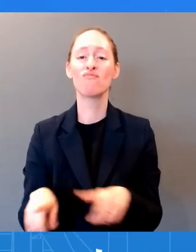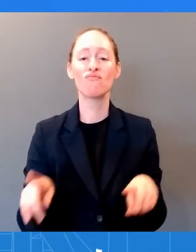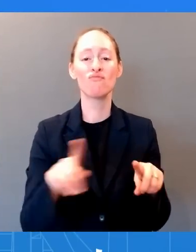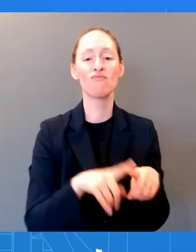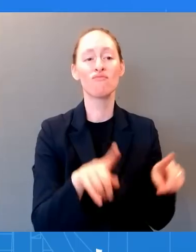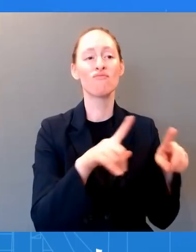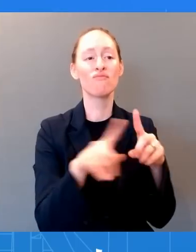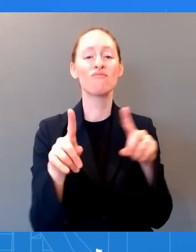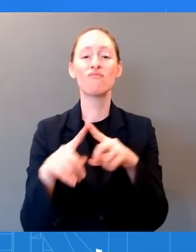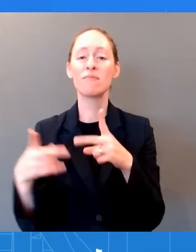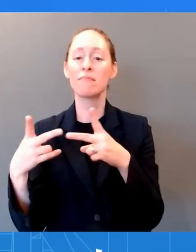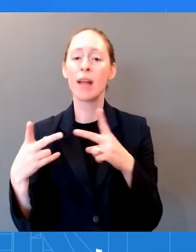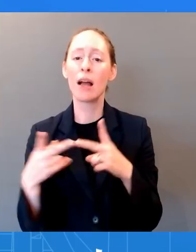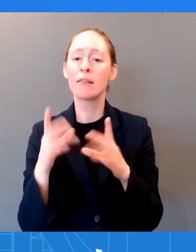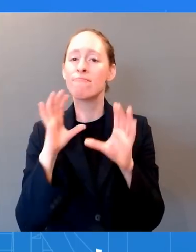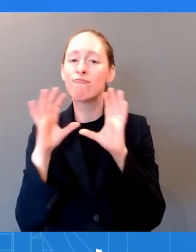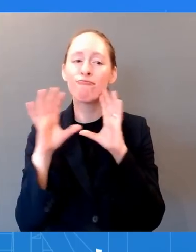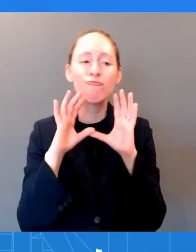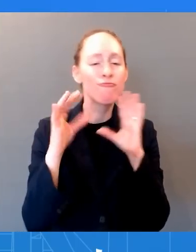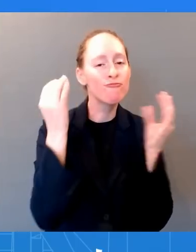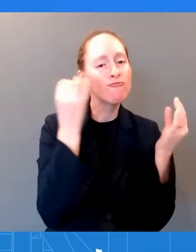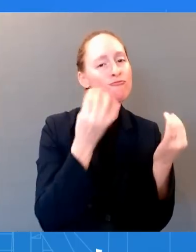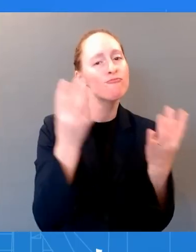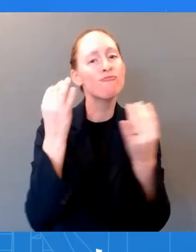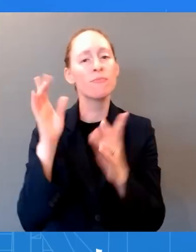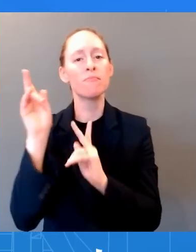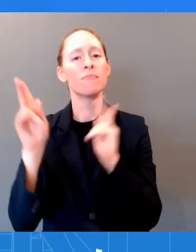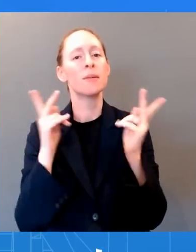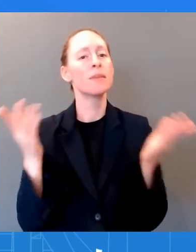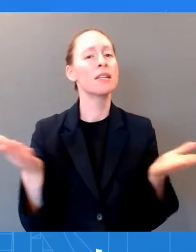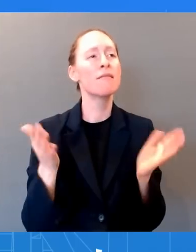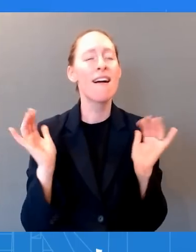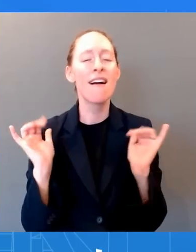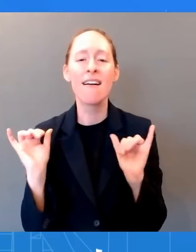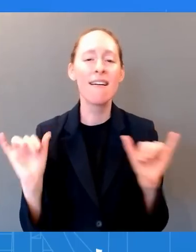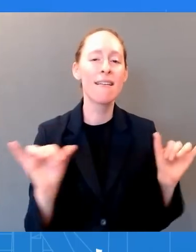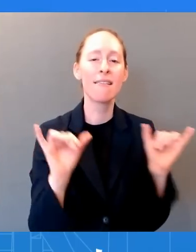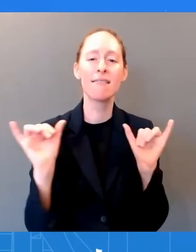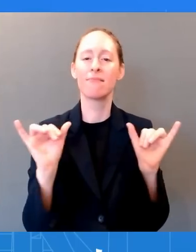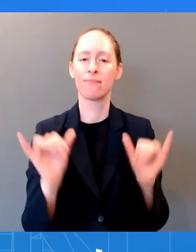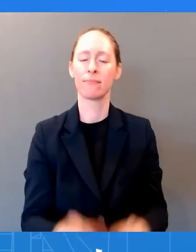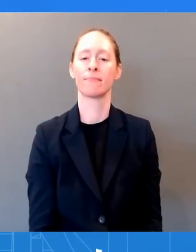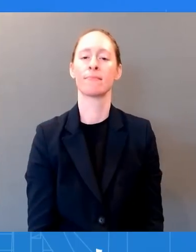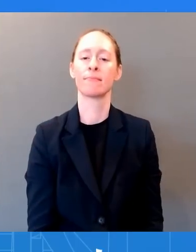especially all the work that we have -- we have done here in Washington with congressional Democrats. The Press: One quick one on abortion.